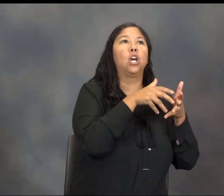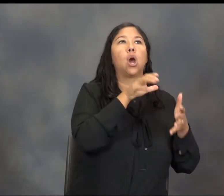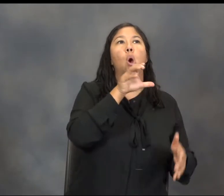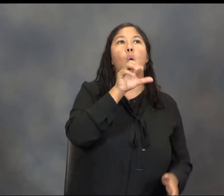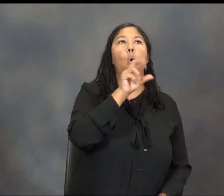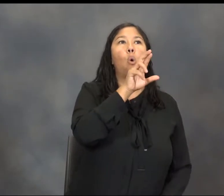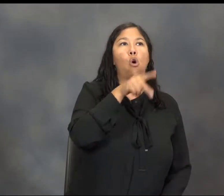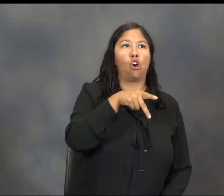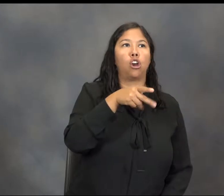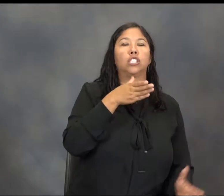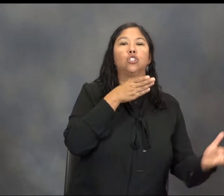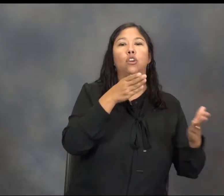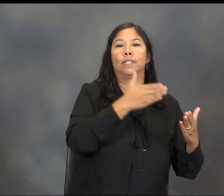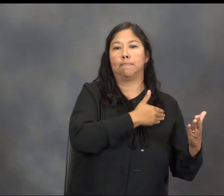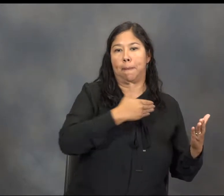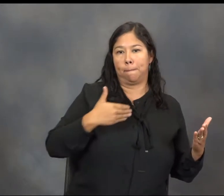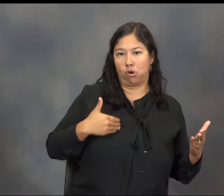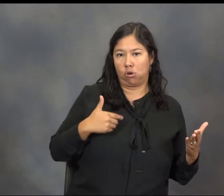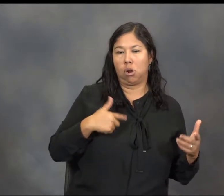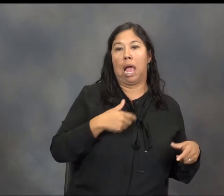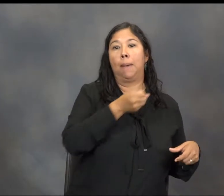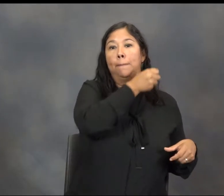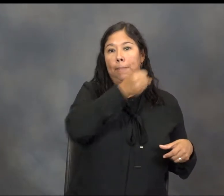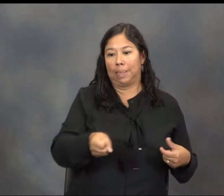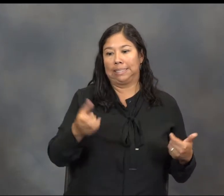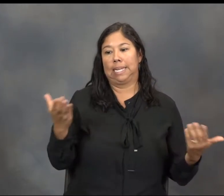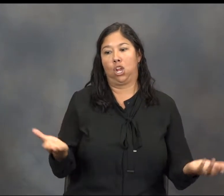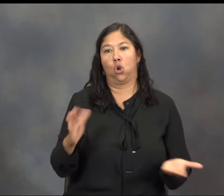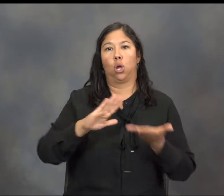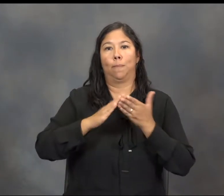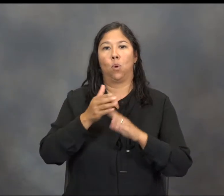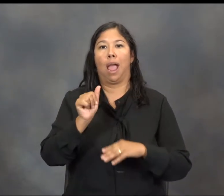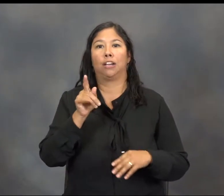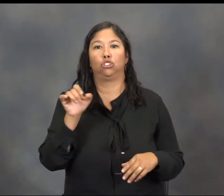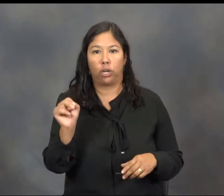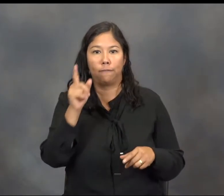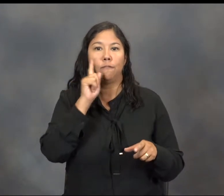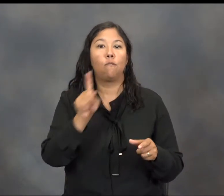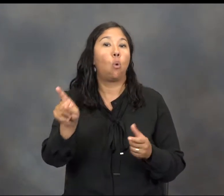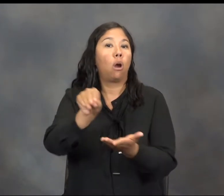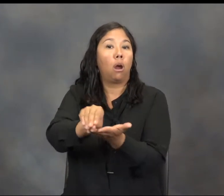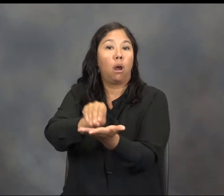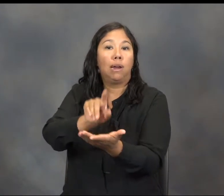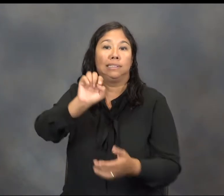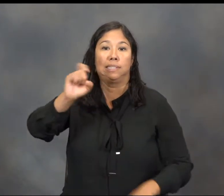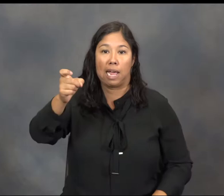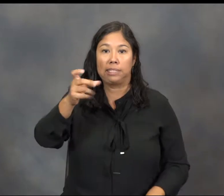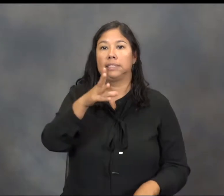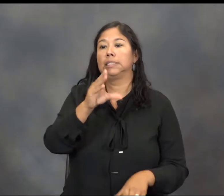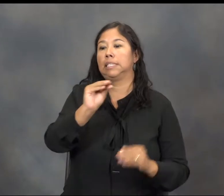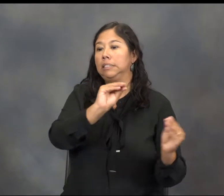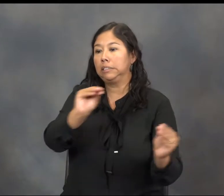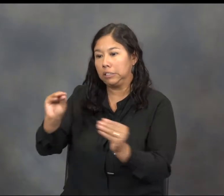I was stationed here at Community Action Duluth to prepare taxes and do financial literacy education